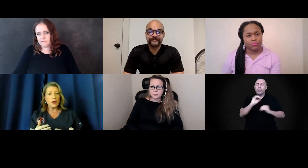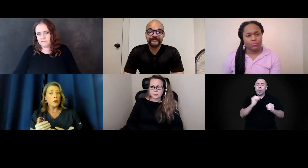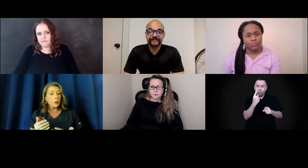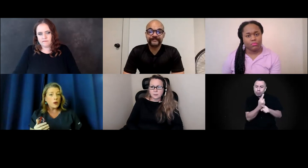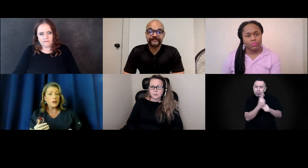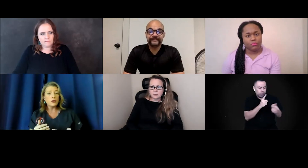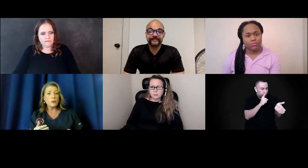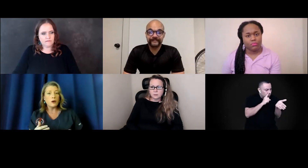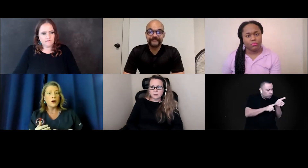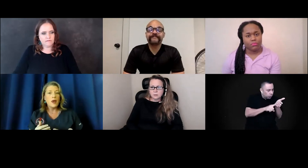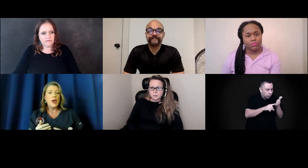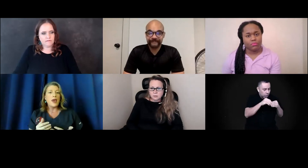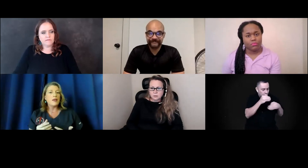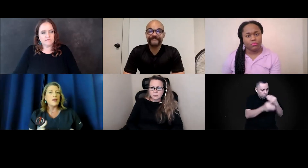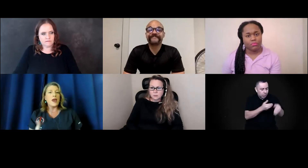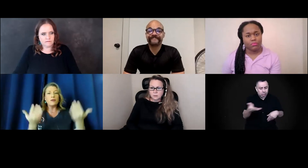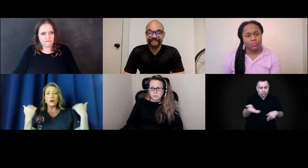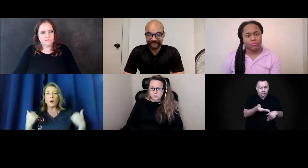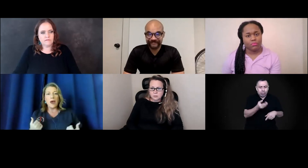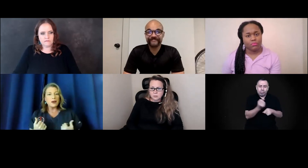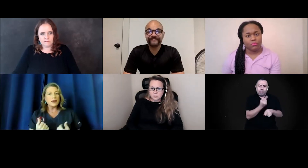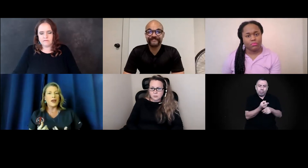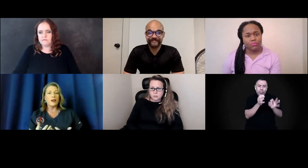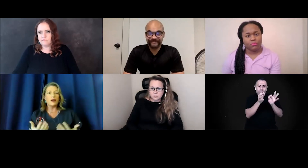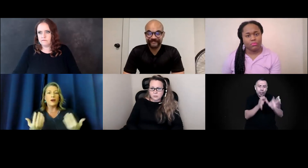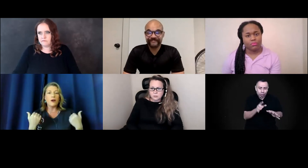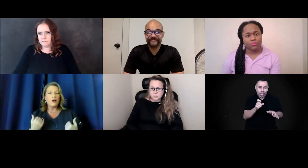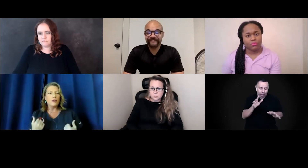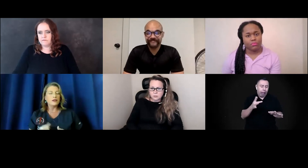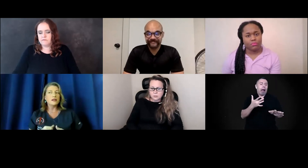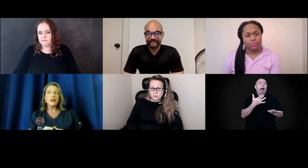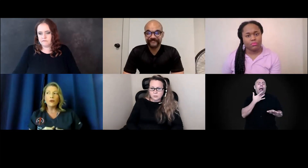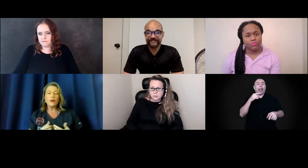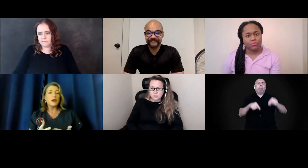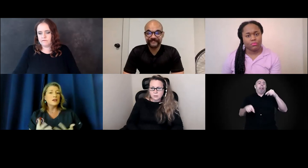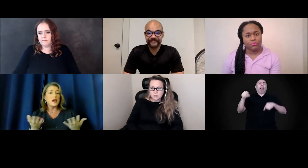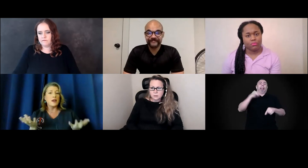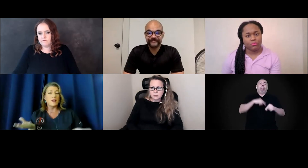appropriate interpreter and they have to go back and they incur all these legal fees.